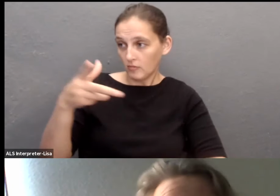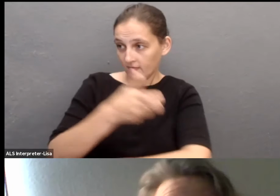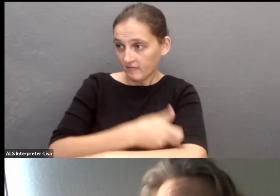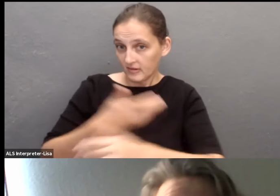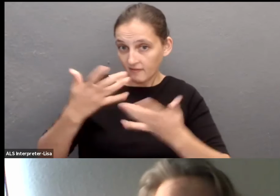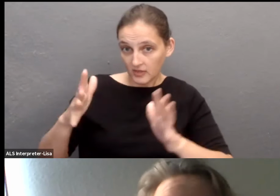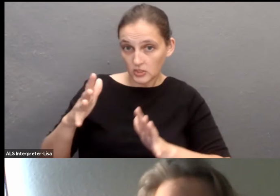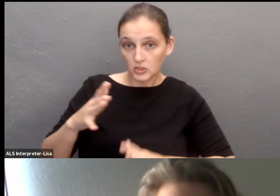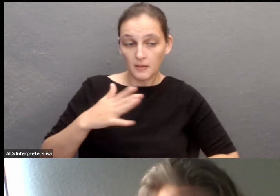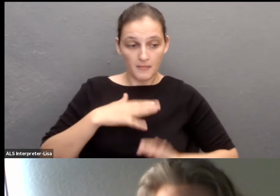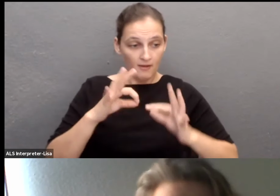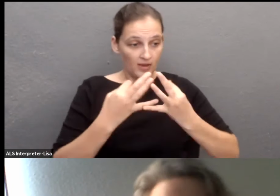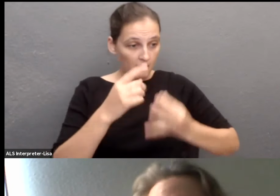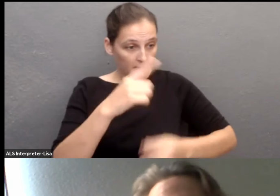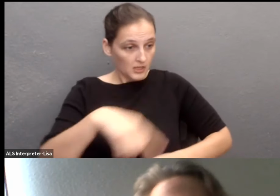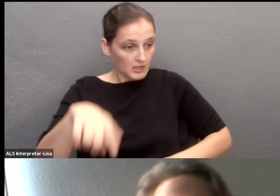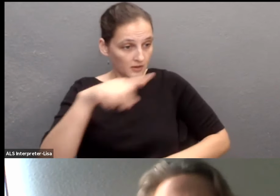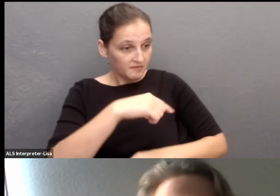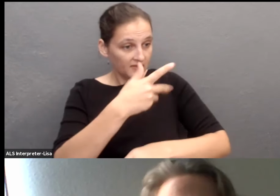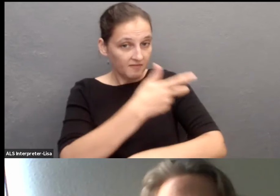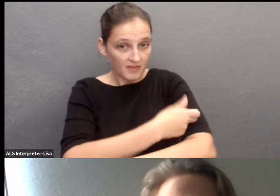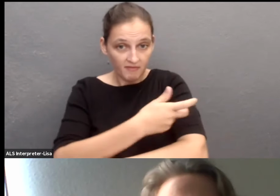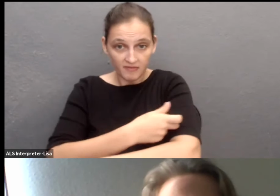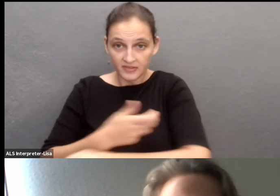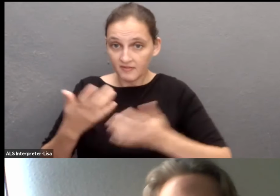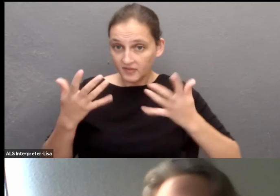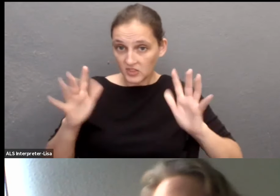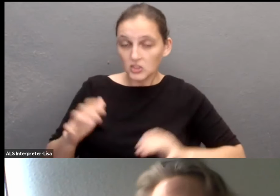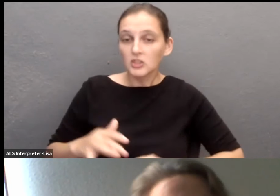in our family that could be was vaccinated so we made the